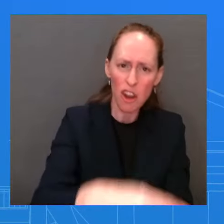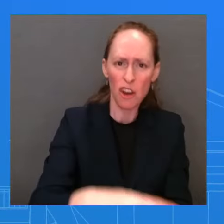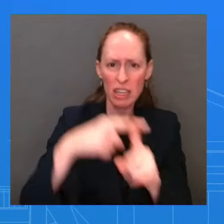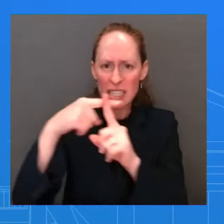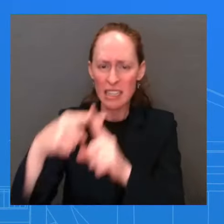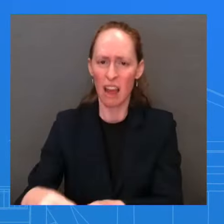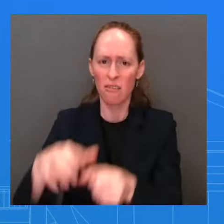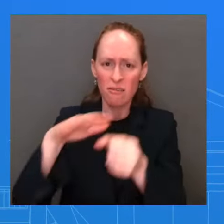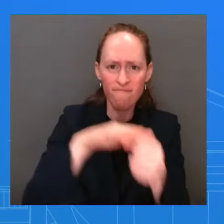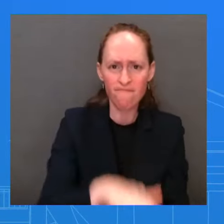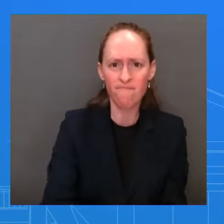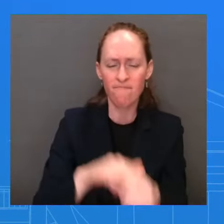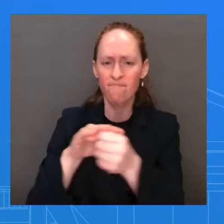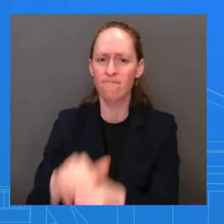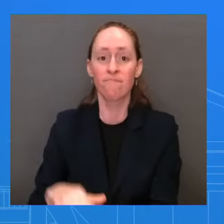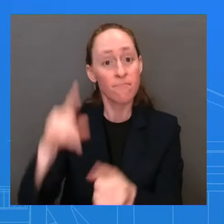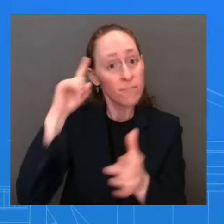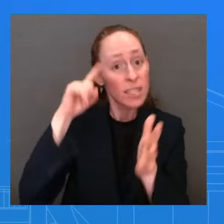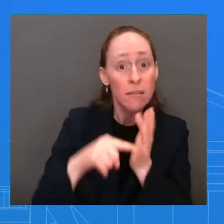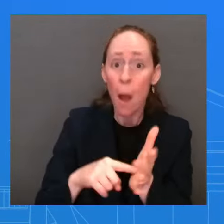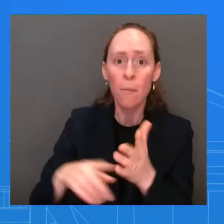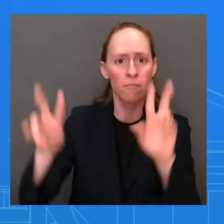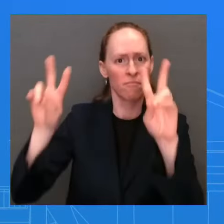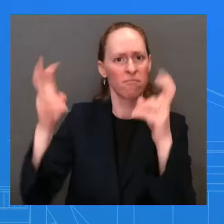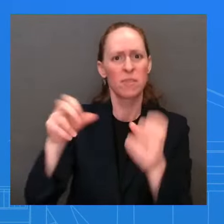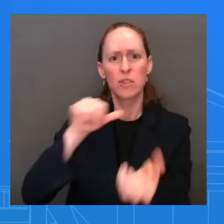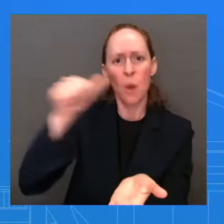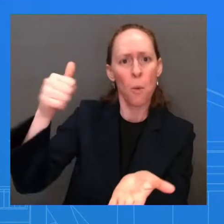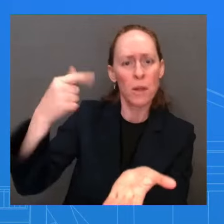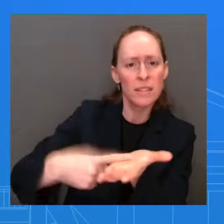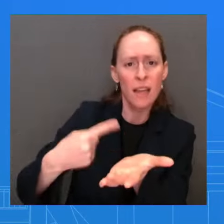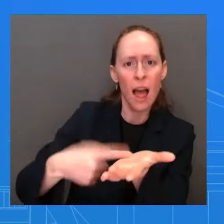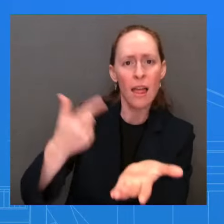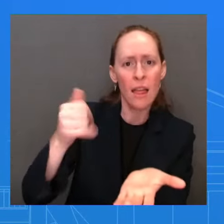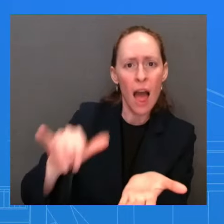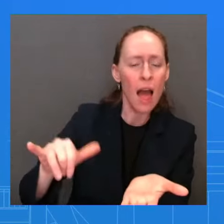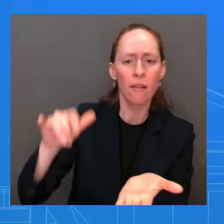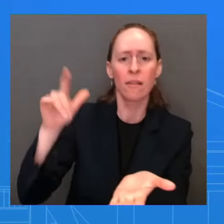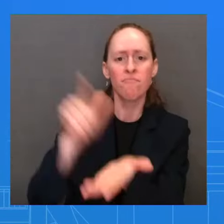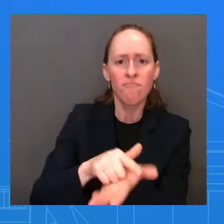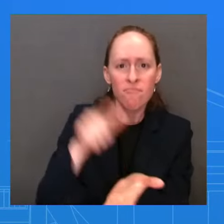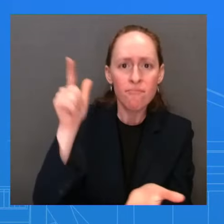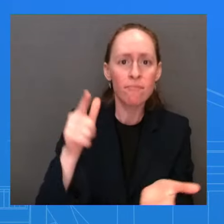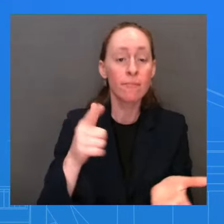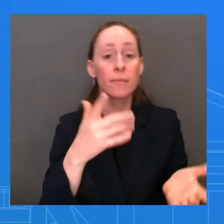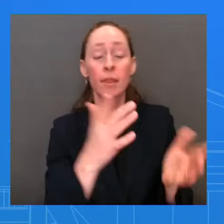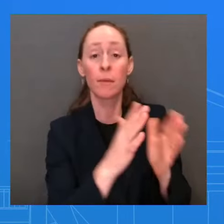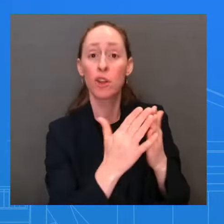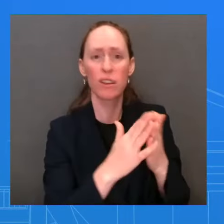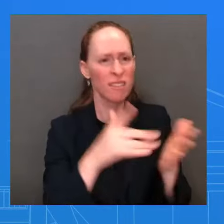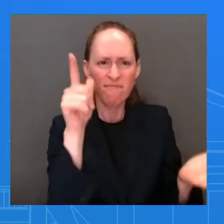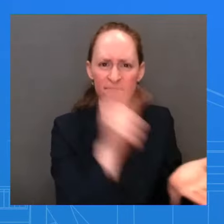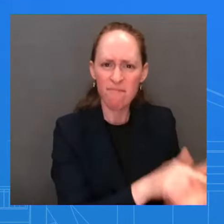and progress we fought so hard to achieve. But LGBTQI+ youth are resilient -- and you've heard me say this before,